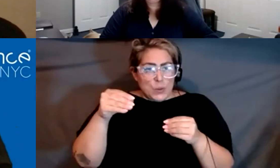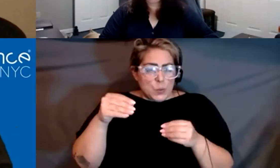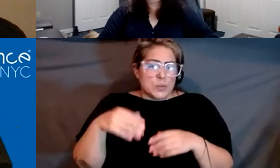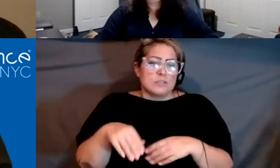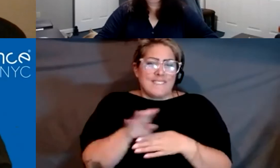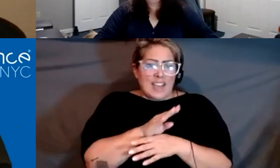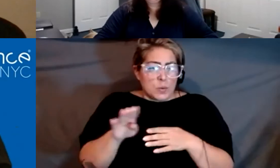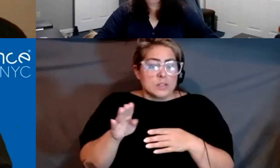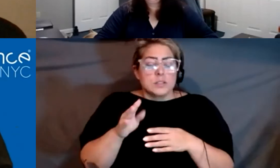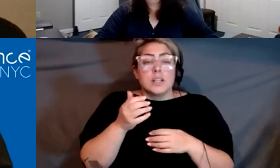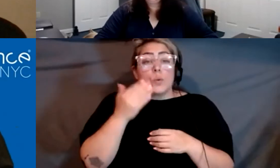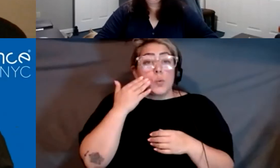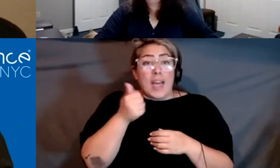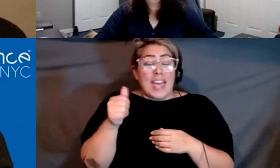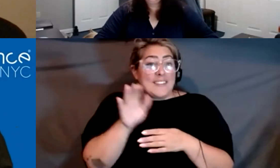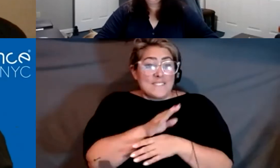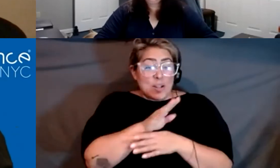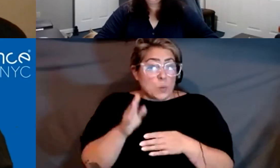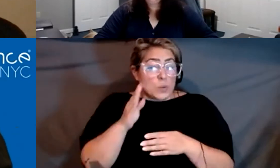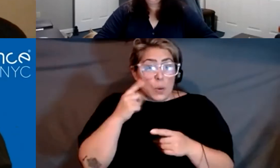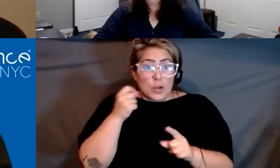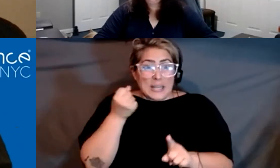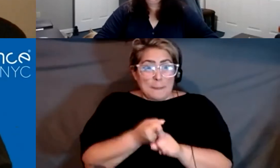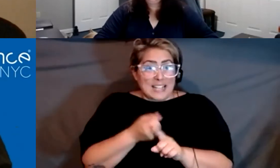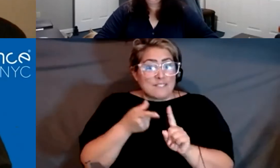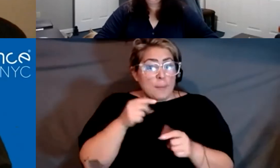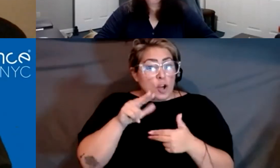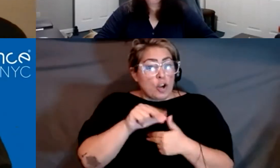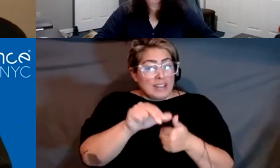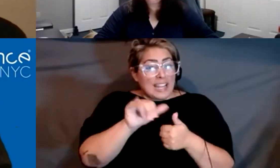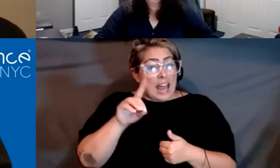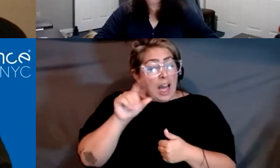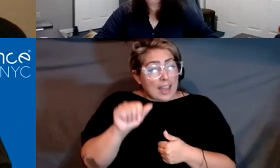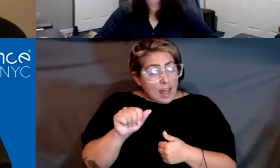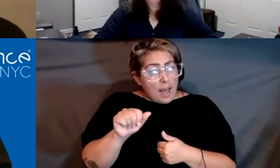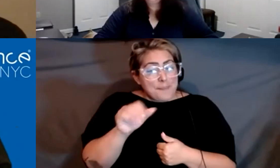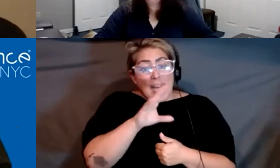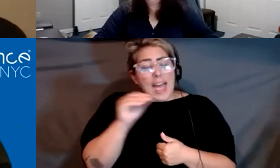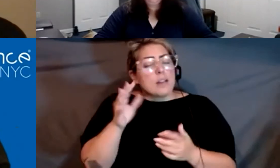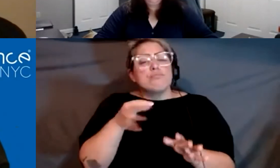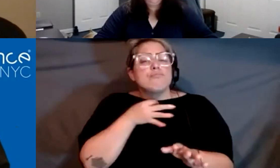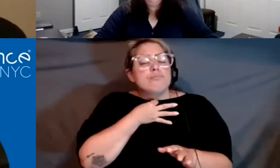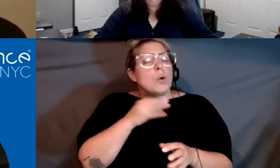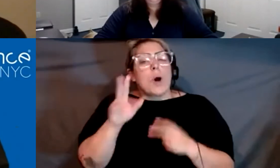and what kind of support they need either short-term, long-term, or